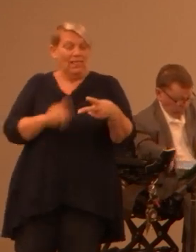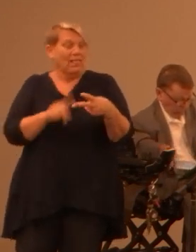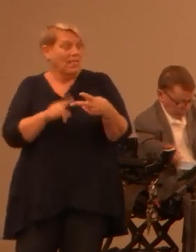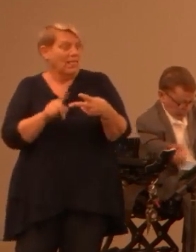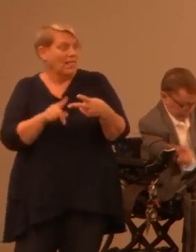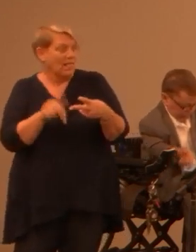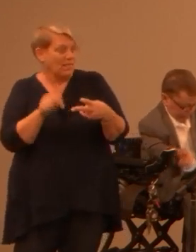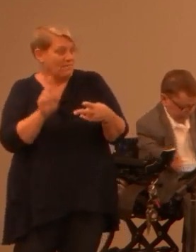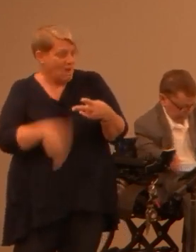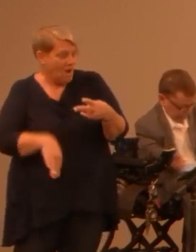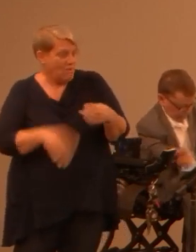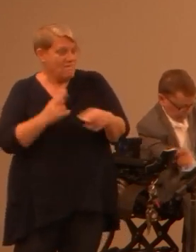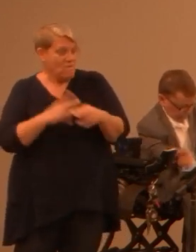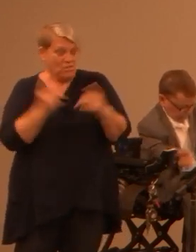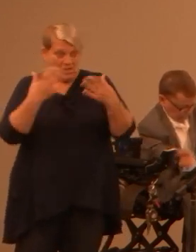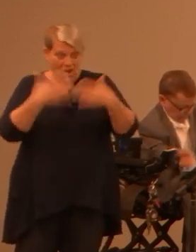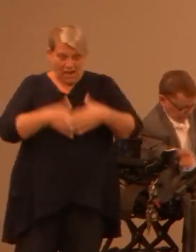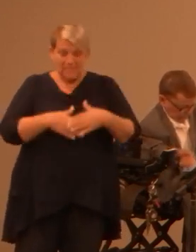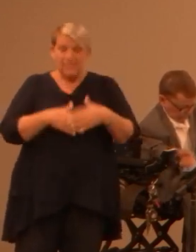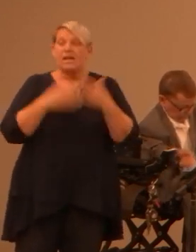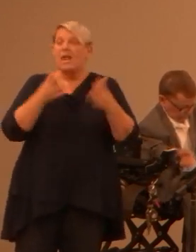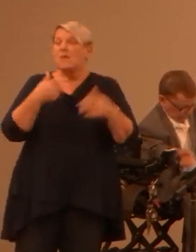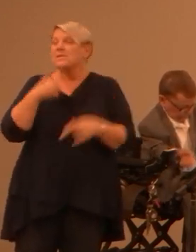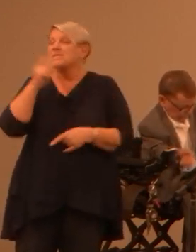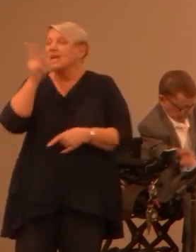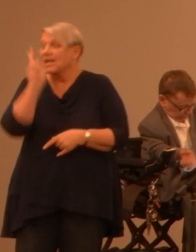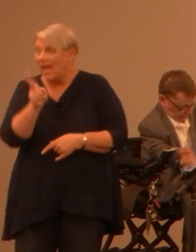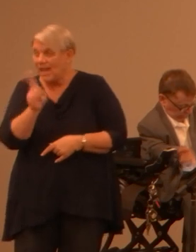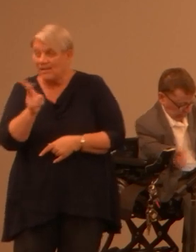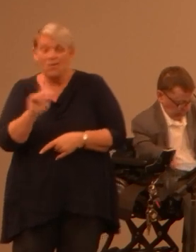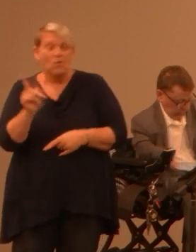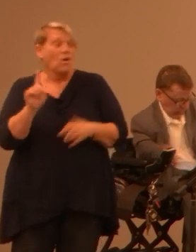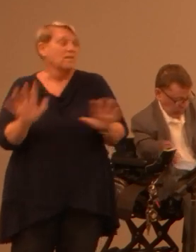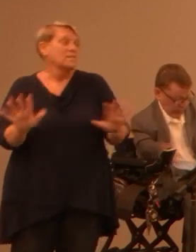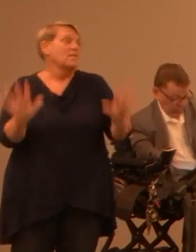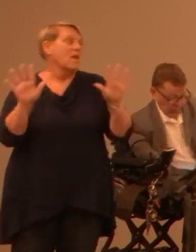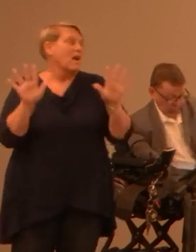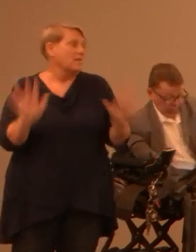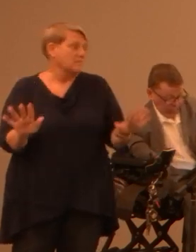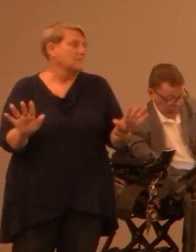for this evening, let me say again what a delight it has been to share the